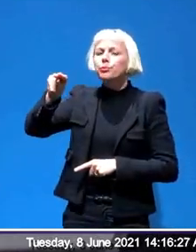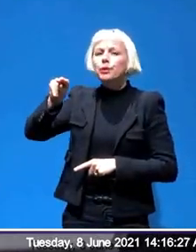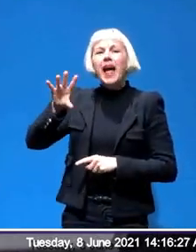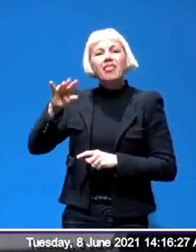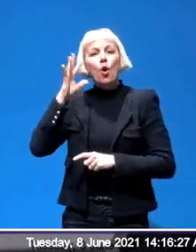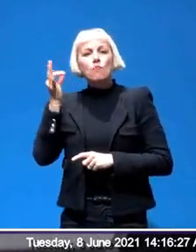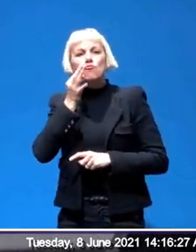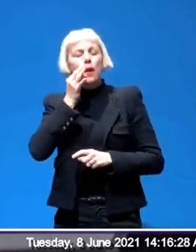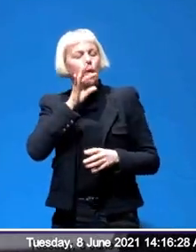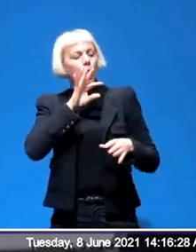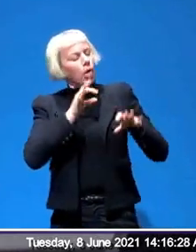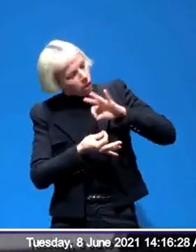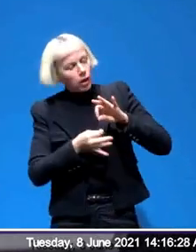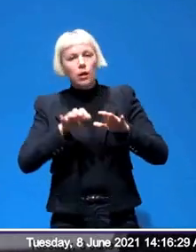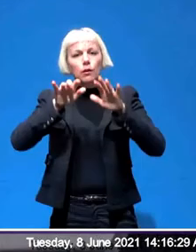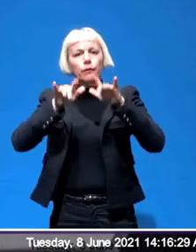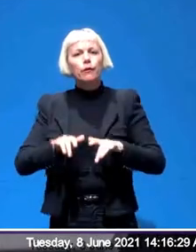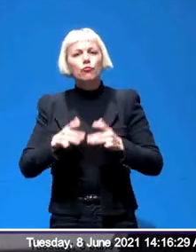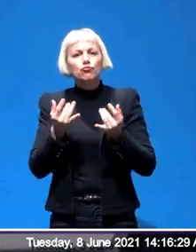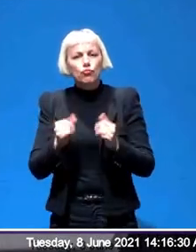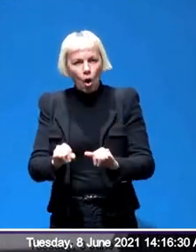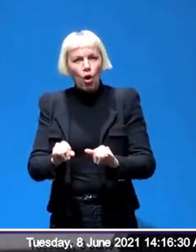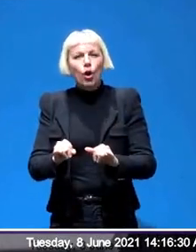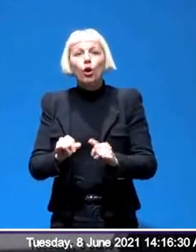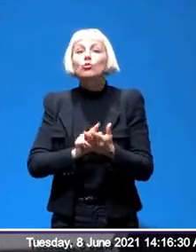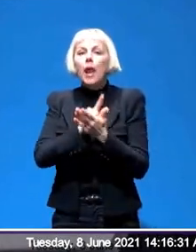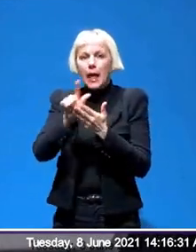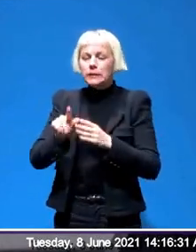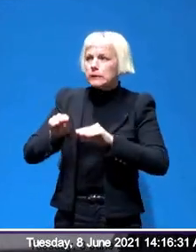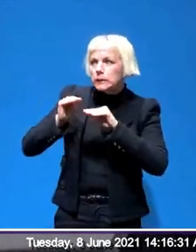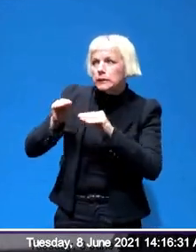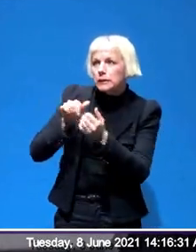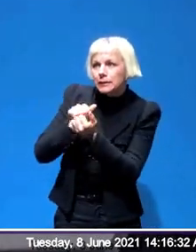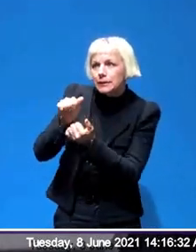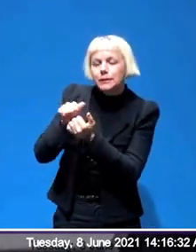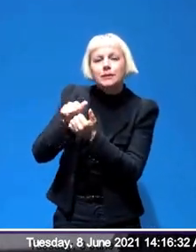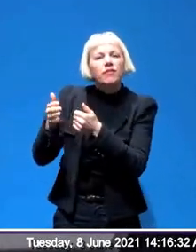correct that when we did the remedial action, if for some --- Sorry? We would correct it.